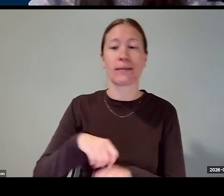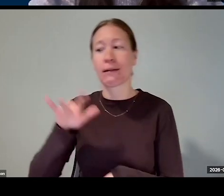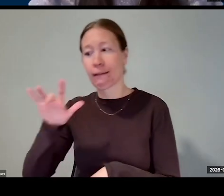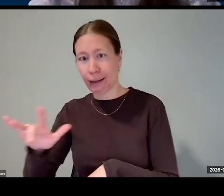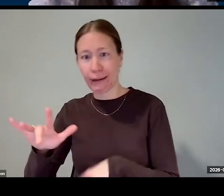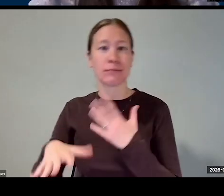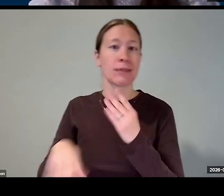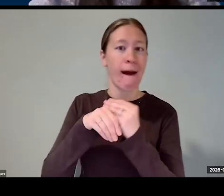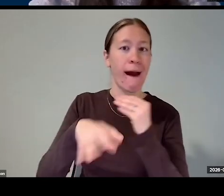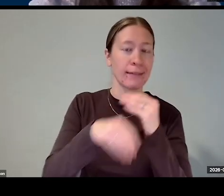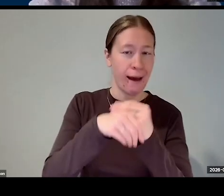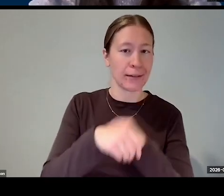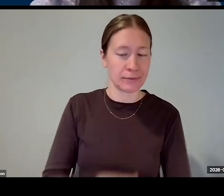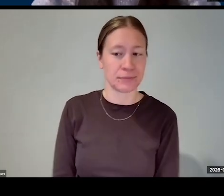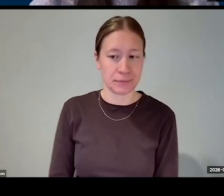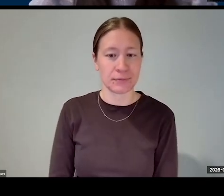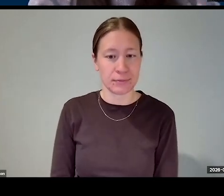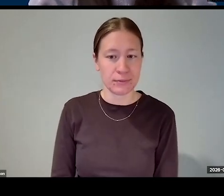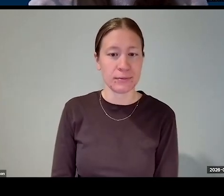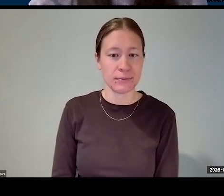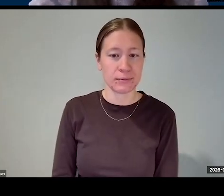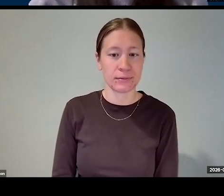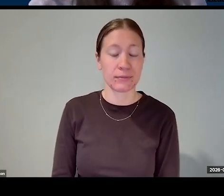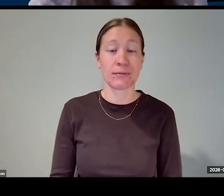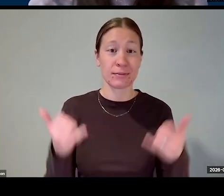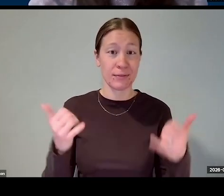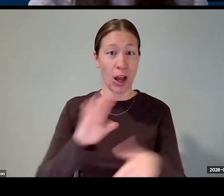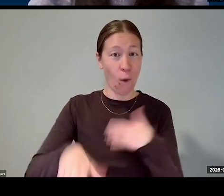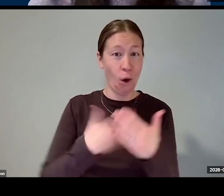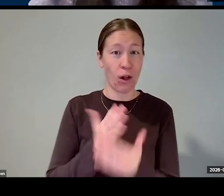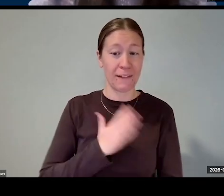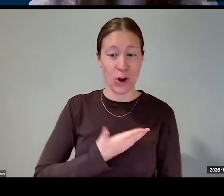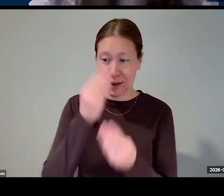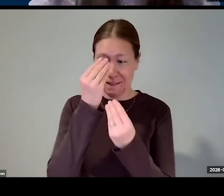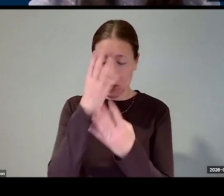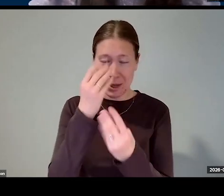Okay, so now that we have all of our content for this slide in place,